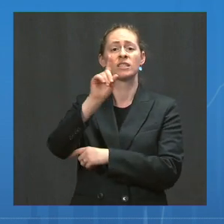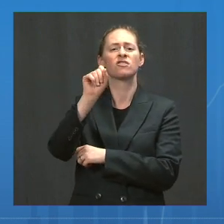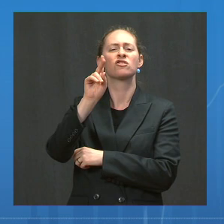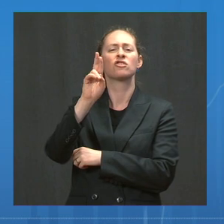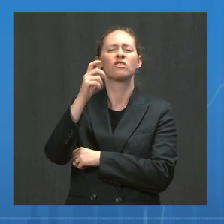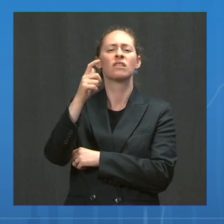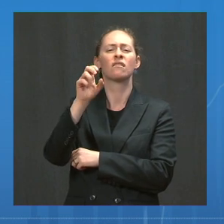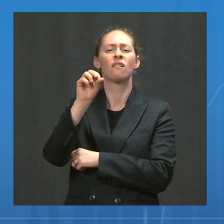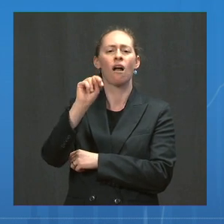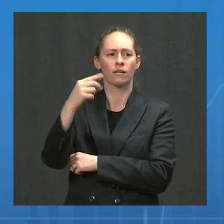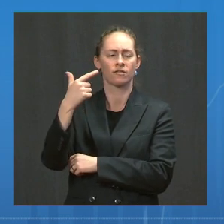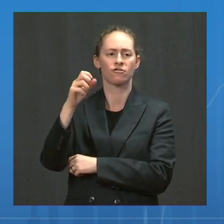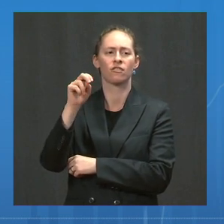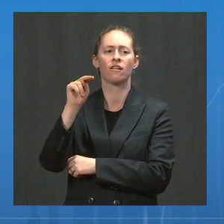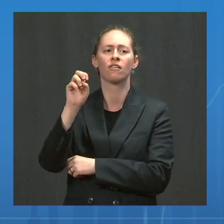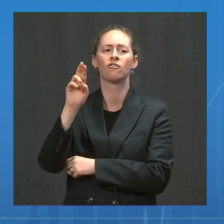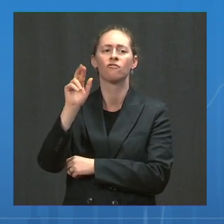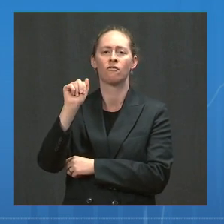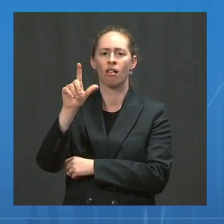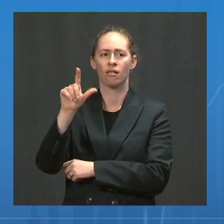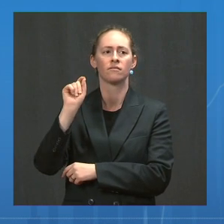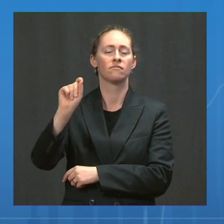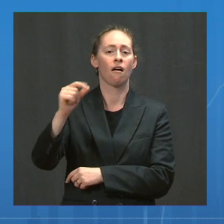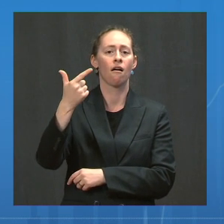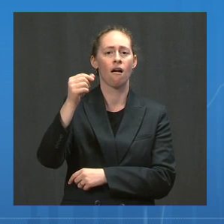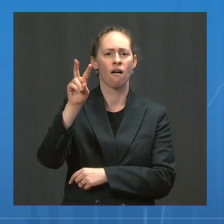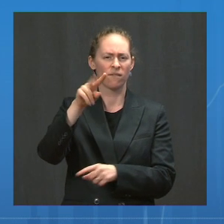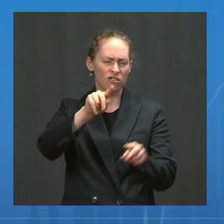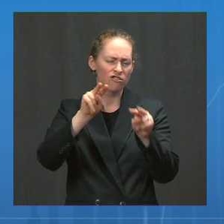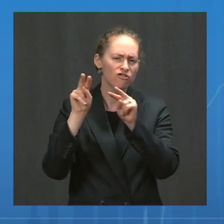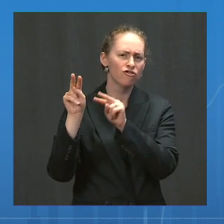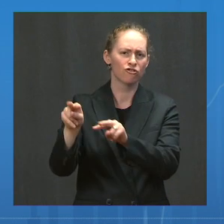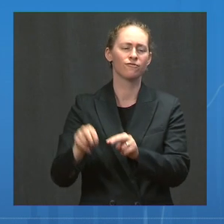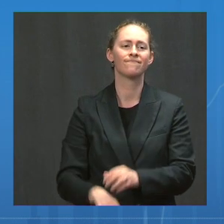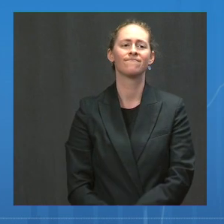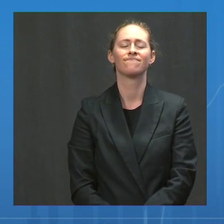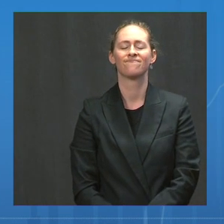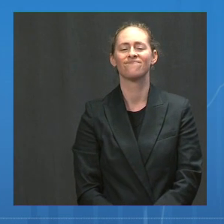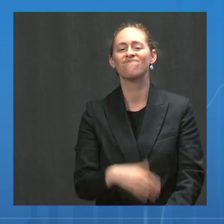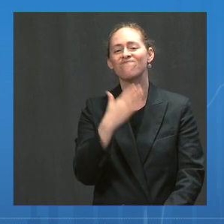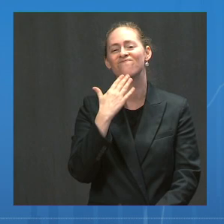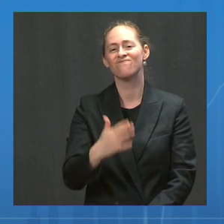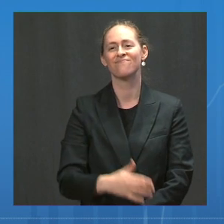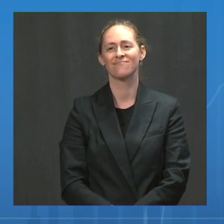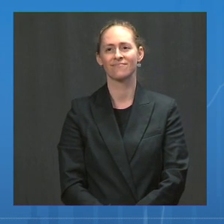Thanks for your time. And I'll pass it back to Jeff. Mr. Zients: Well, thanks, Dr. Murthy. Let's take a few questions.